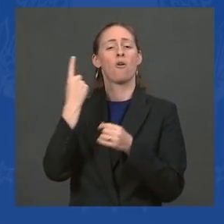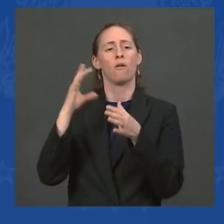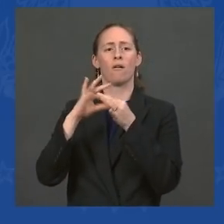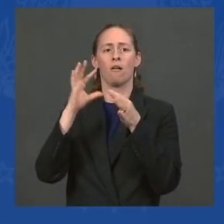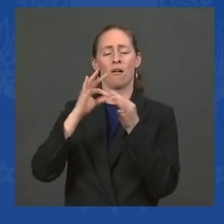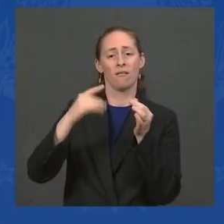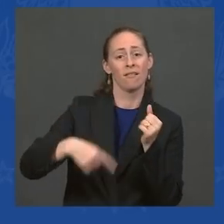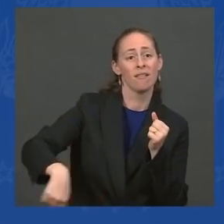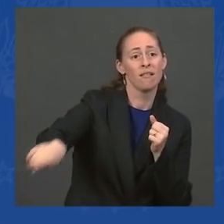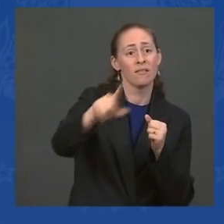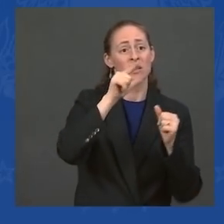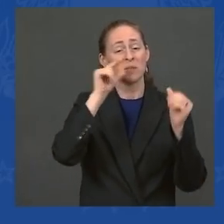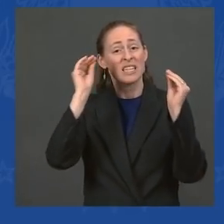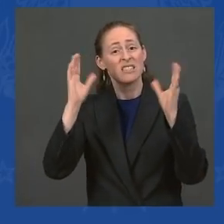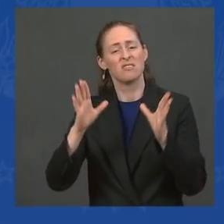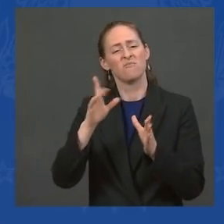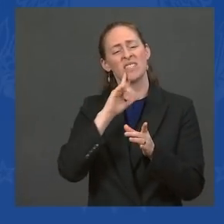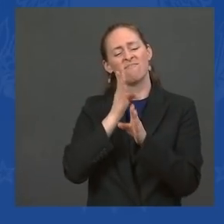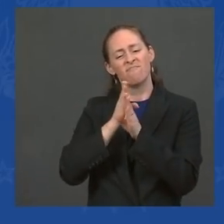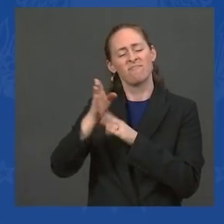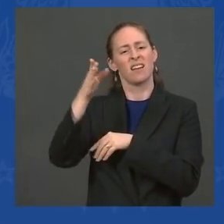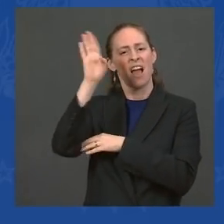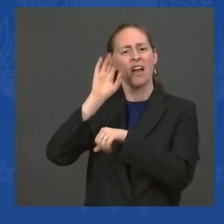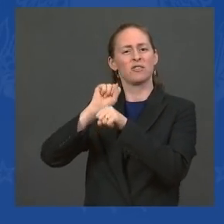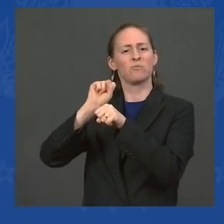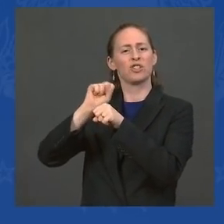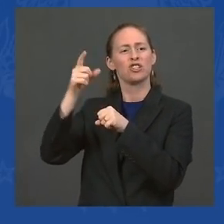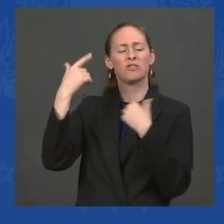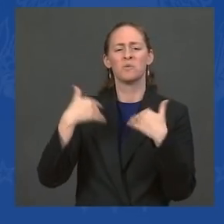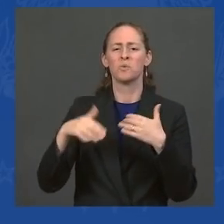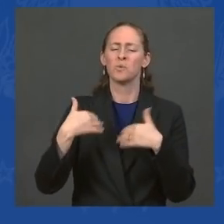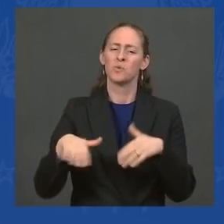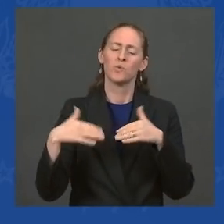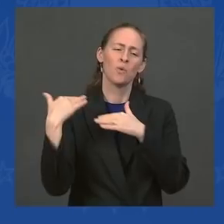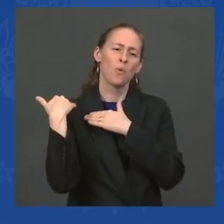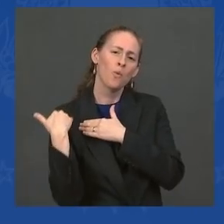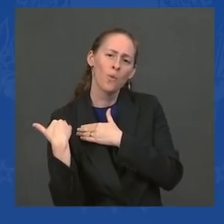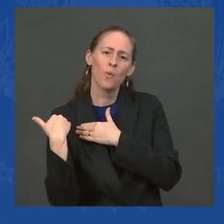You know, I know that a lot of people